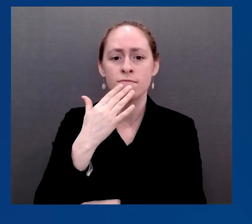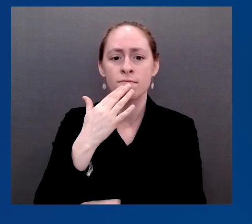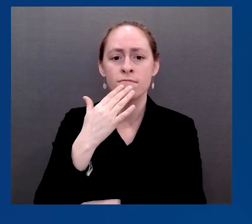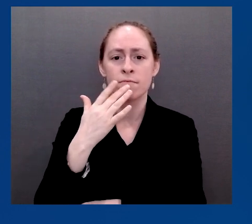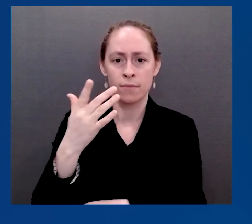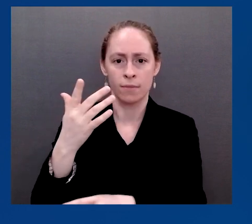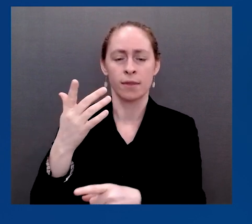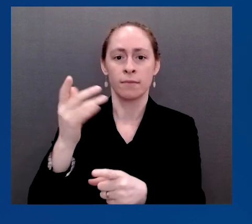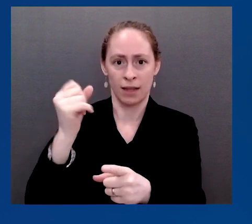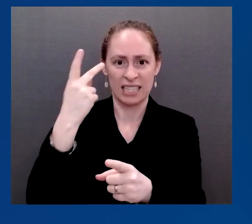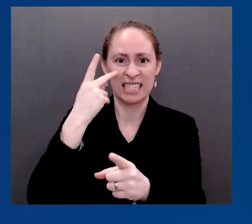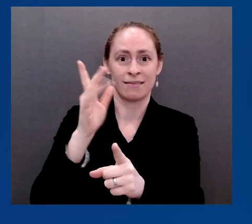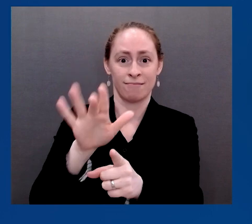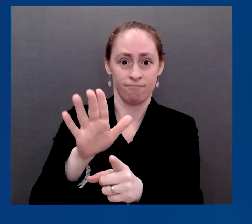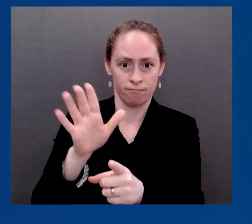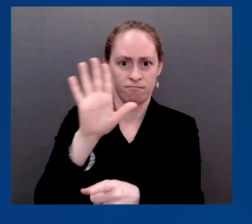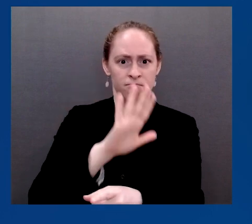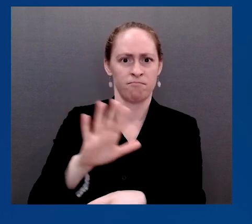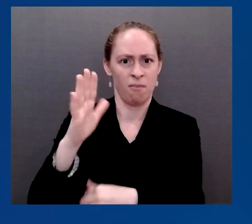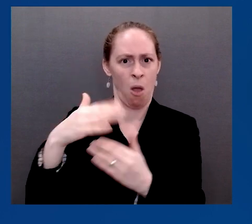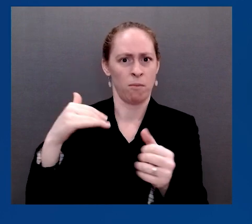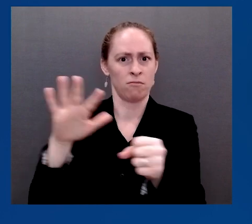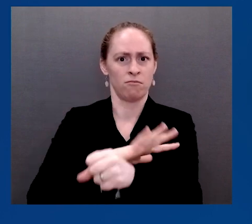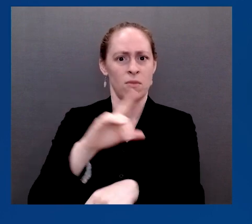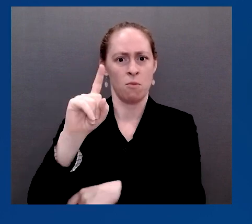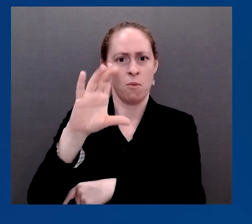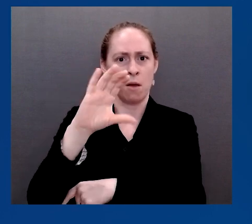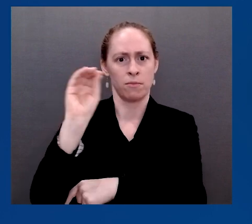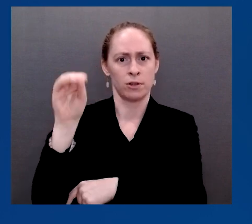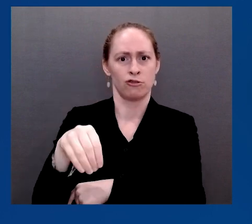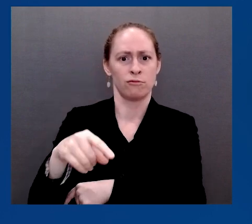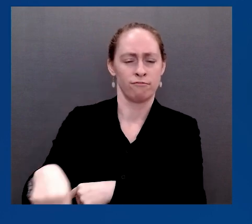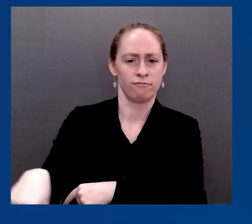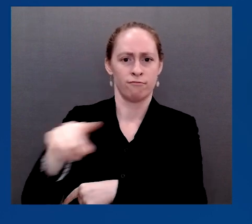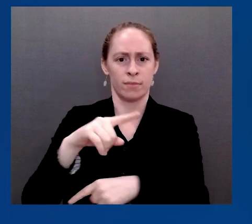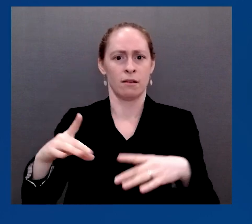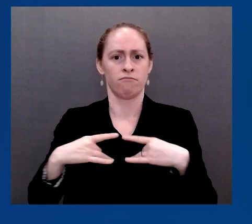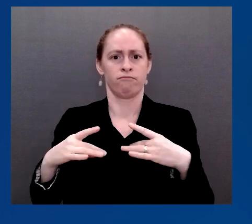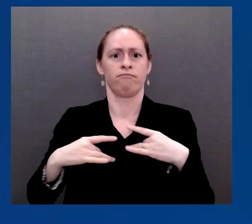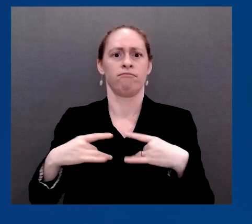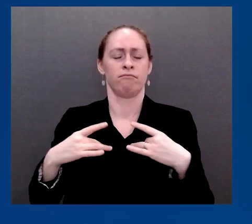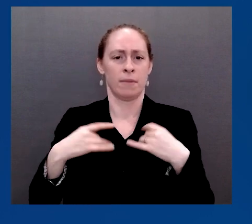Our cohort studies and state-level surveillance data provide detailed and regular reports